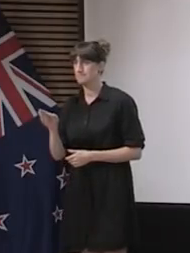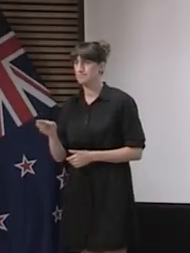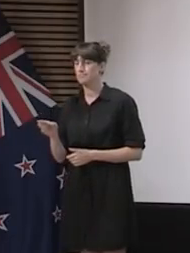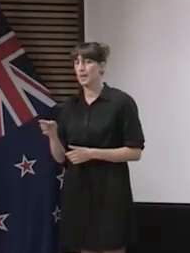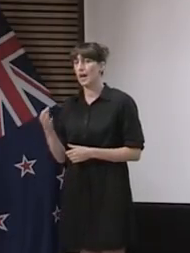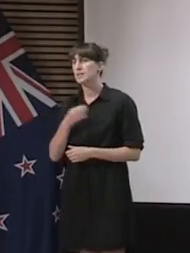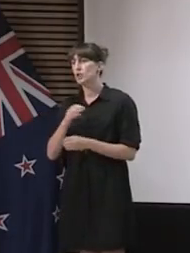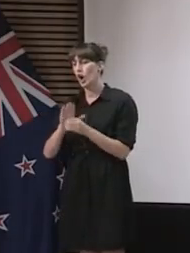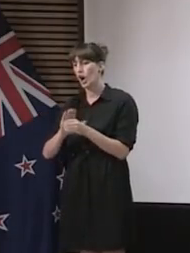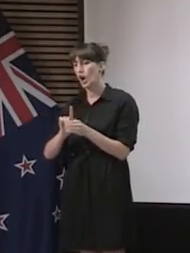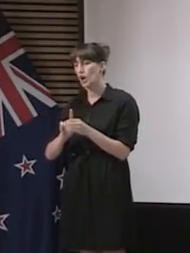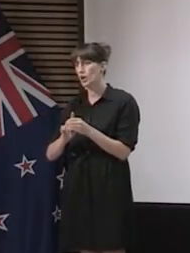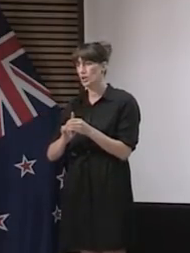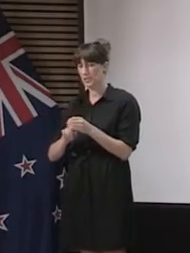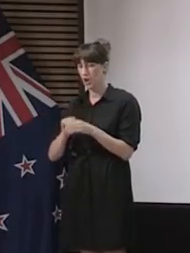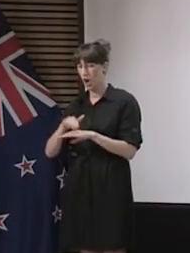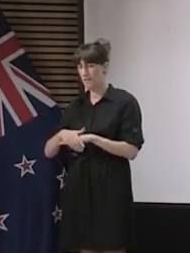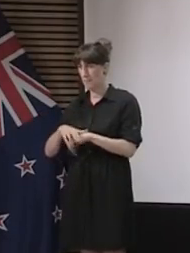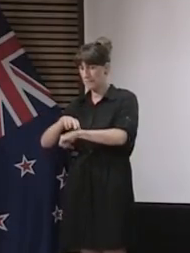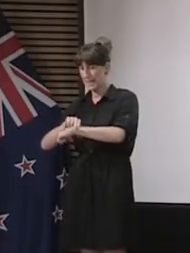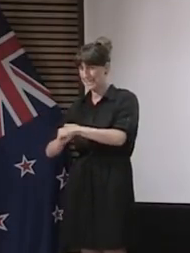idea of what the sort ofbreakdown is?